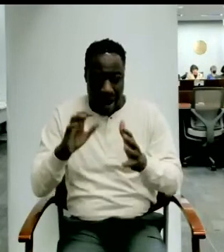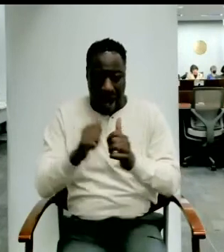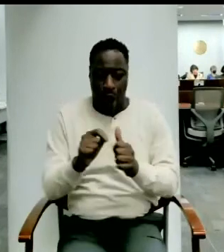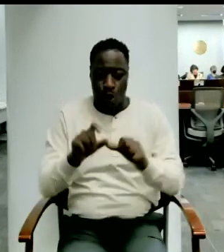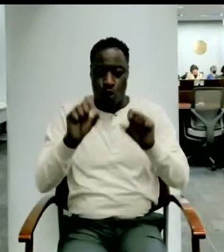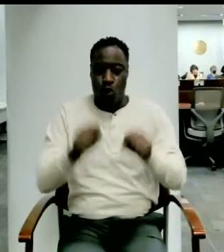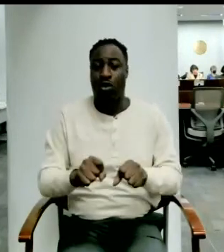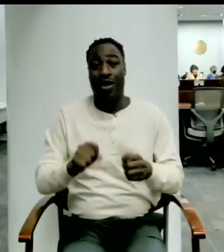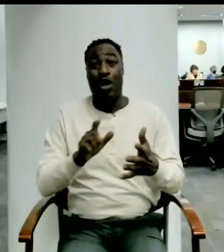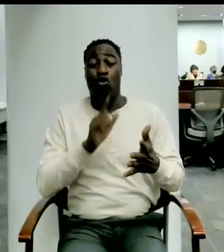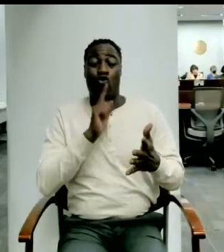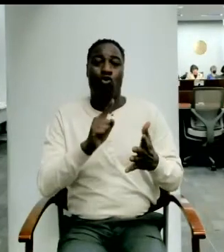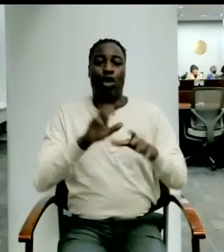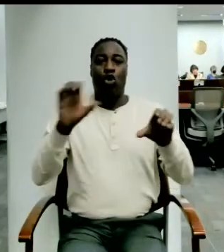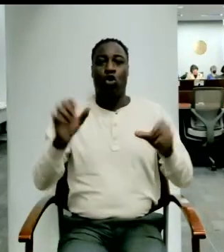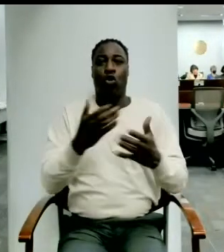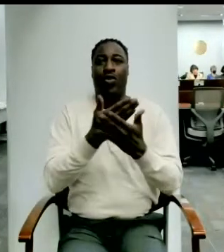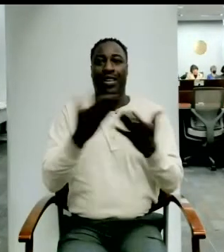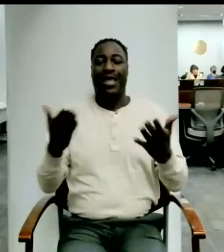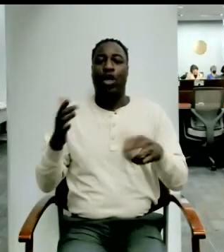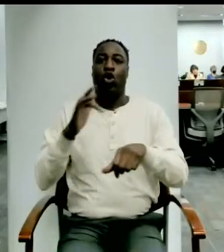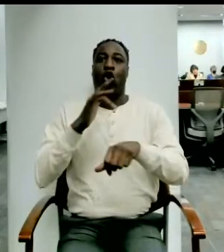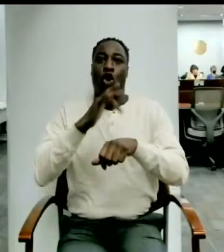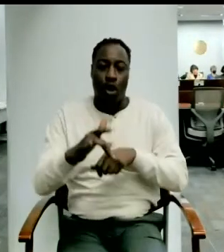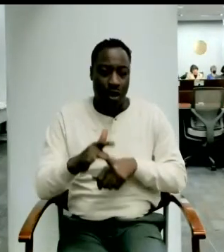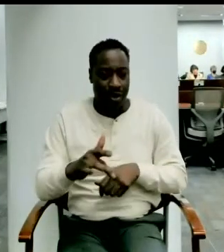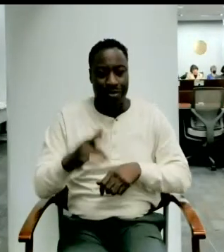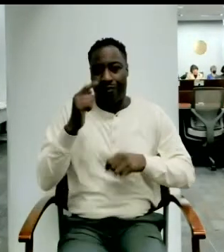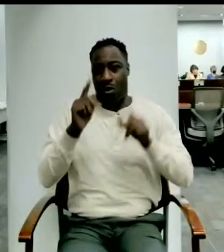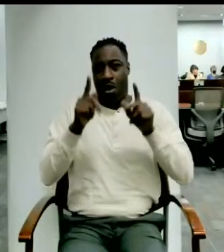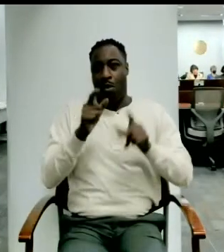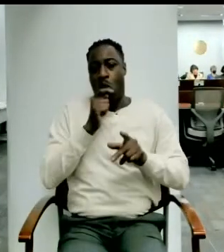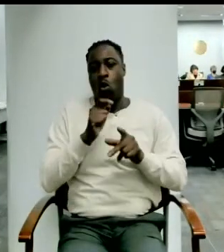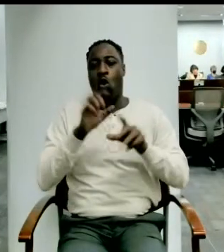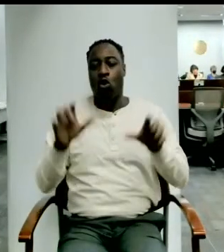especially HR professionals who are day-to-day going to have to manage this plan. Thank you.